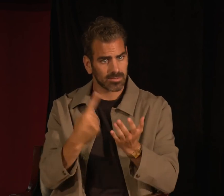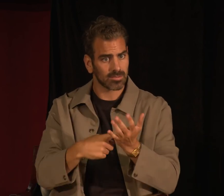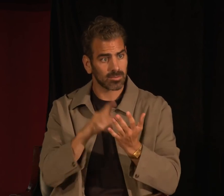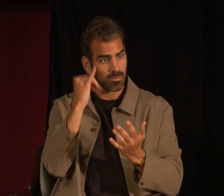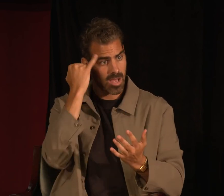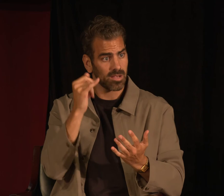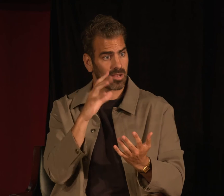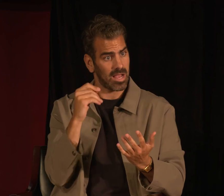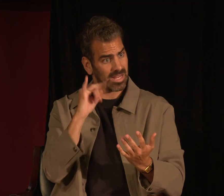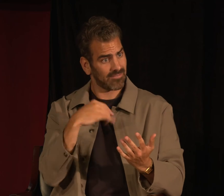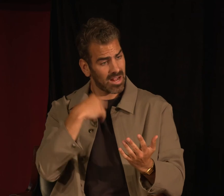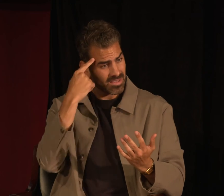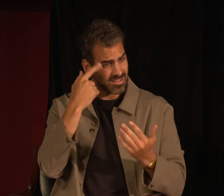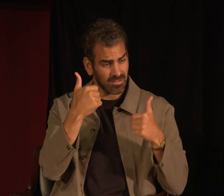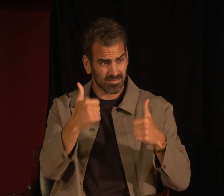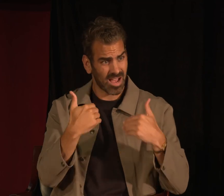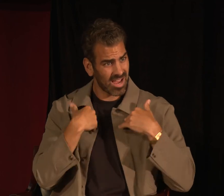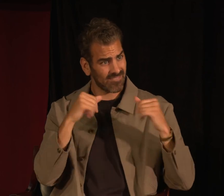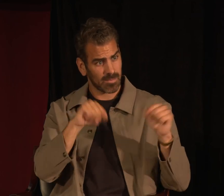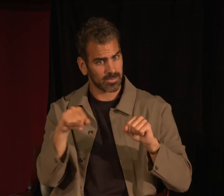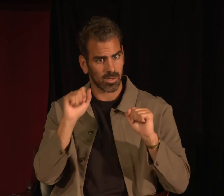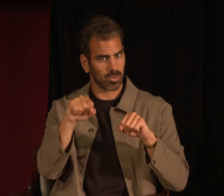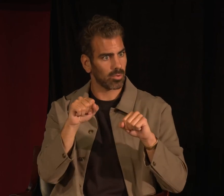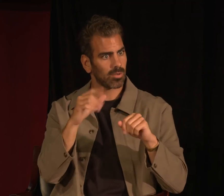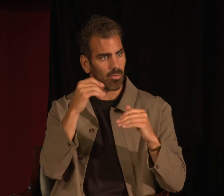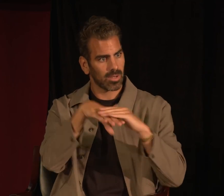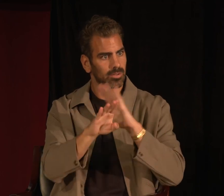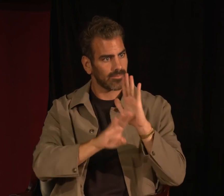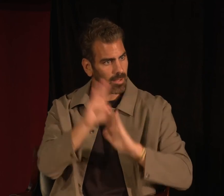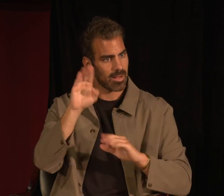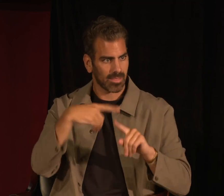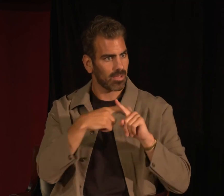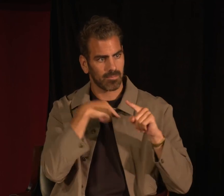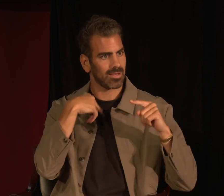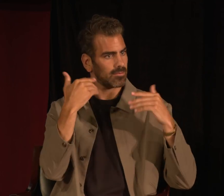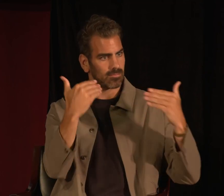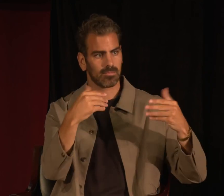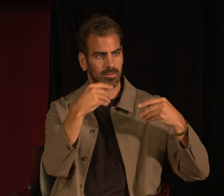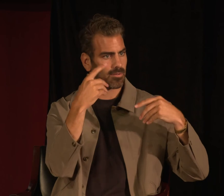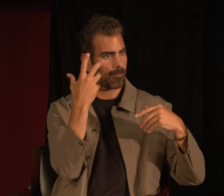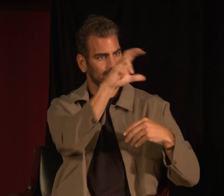and you can pitch that to me, right? That's what those meetings are really for, are for finding those incredible ideas and incredible access points into the industry